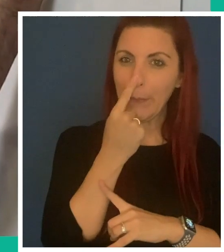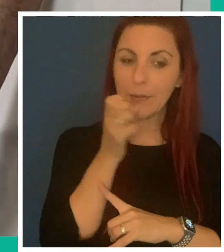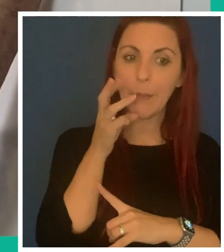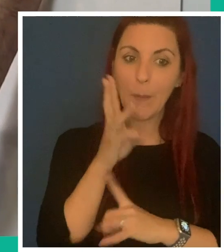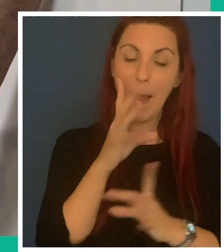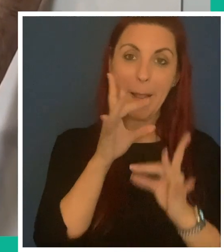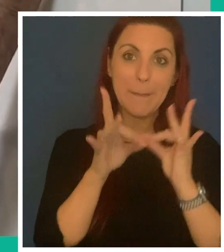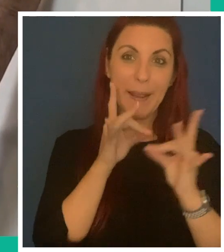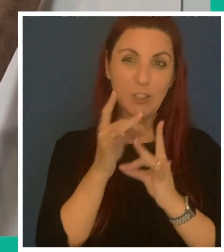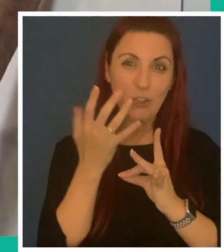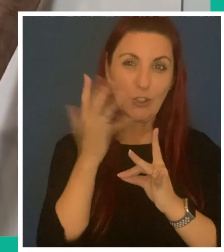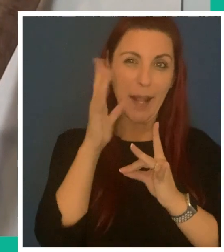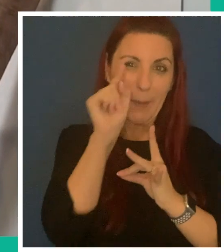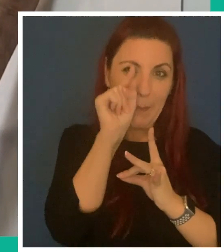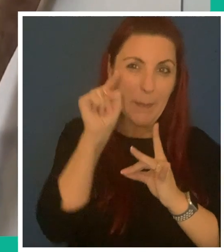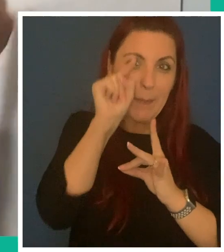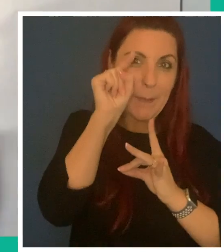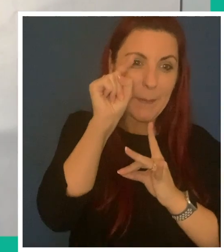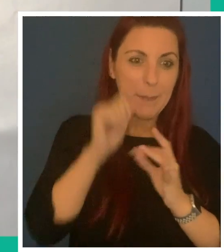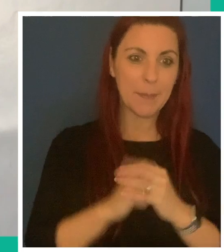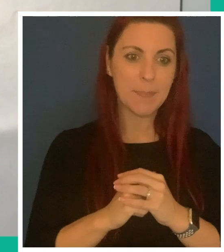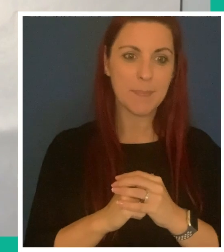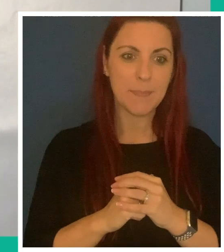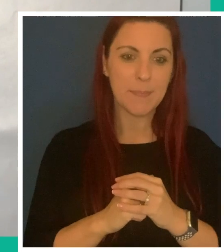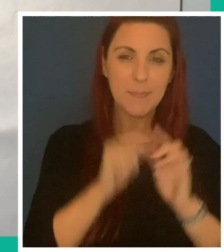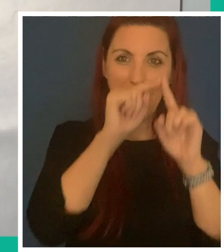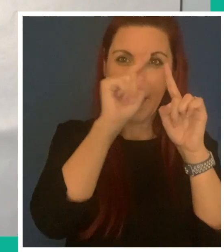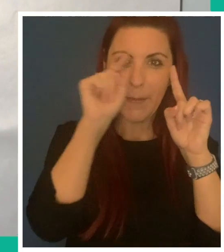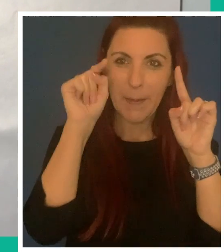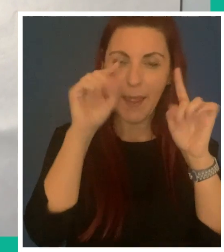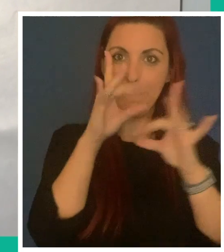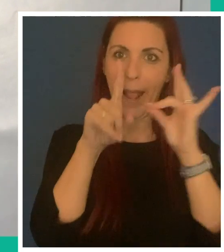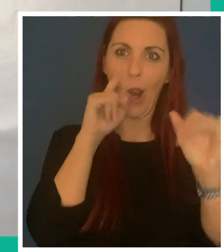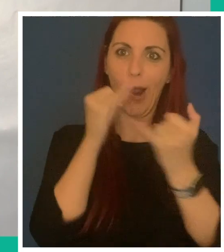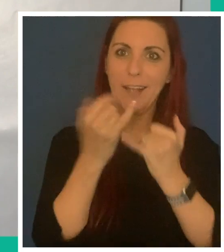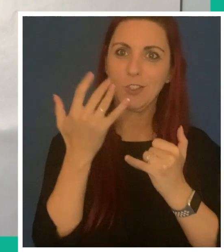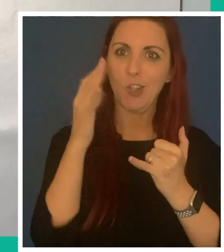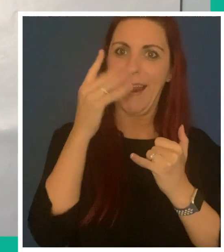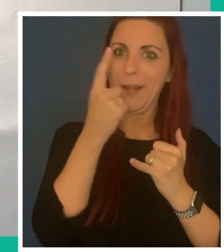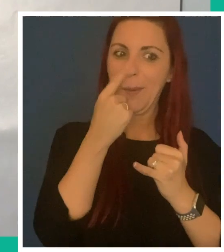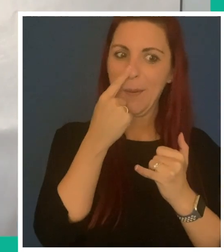line just going across like that on her nose and then we're going to colour in